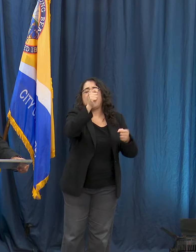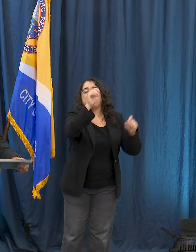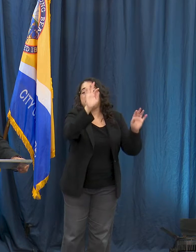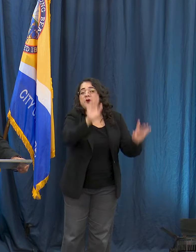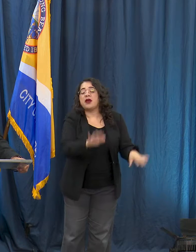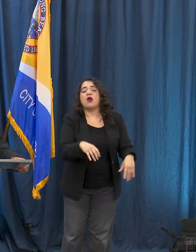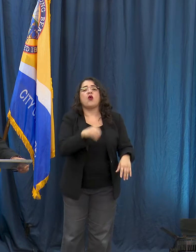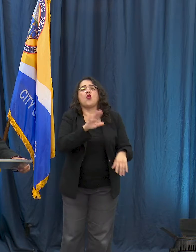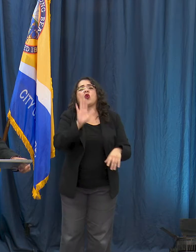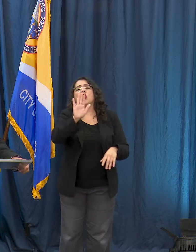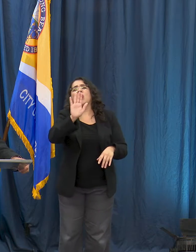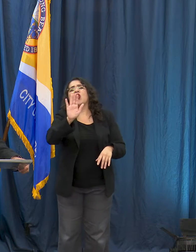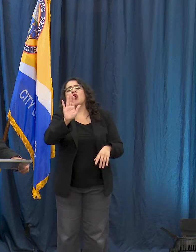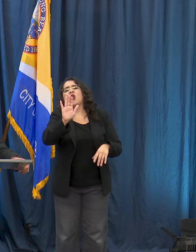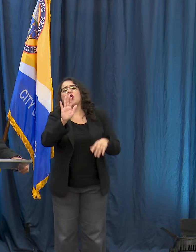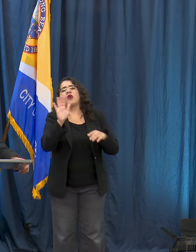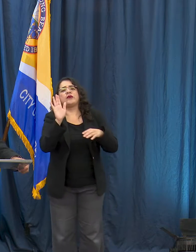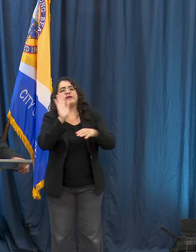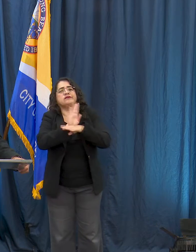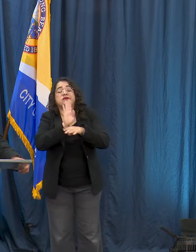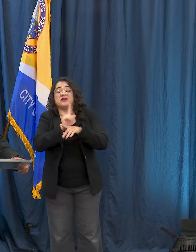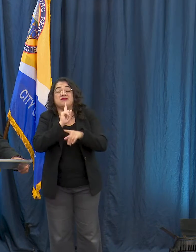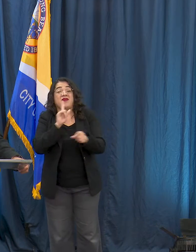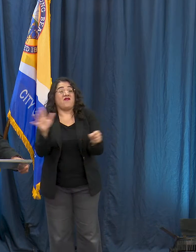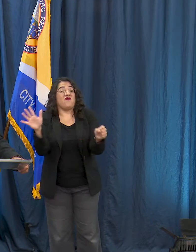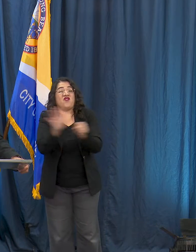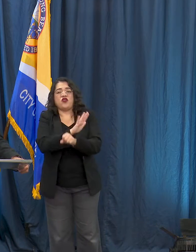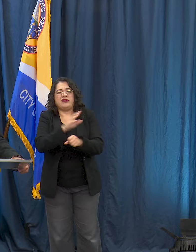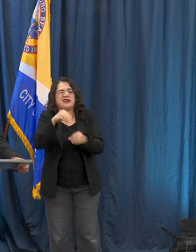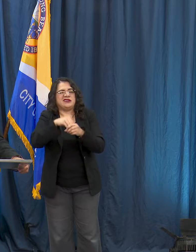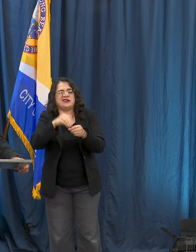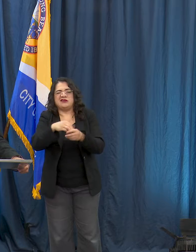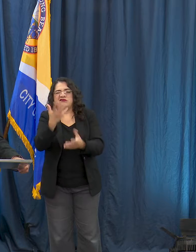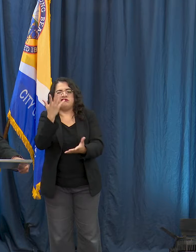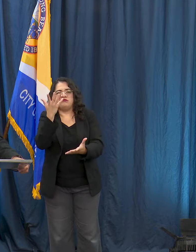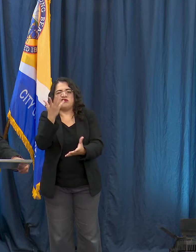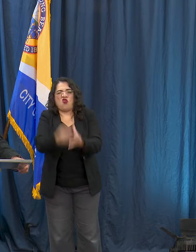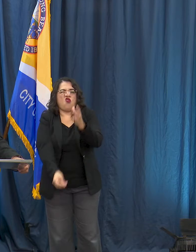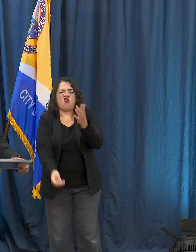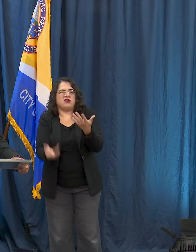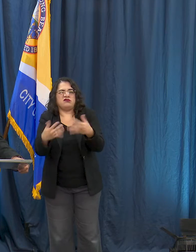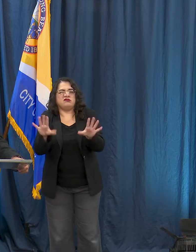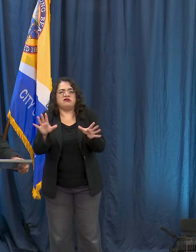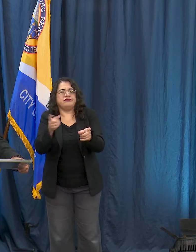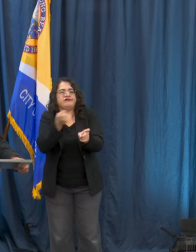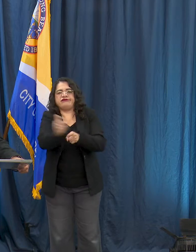was a complete loss and your goods were